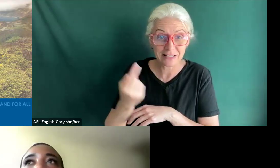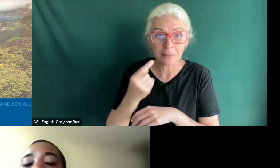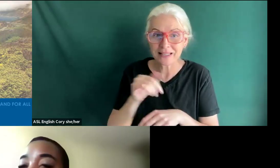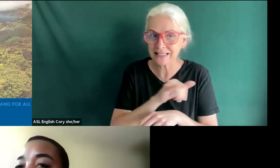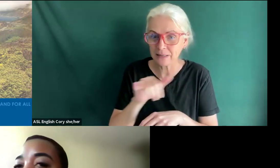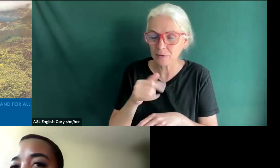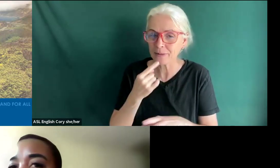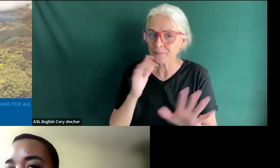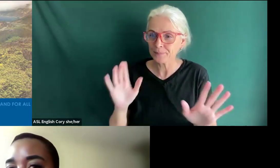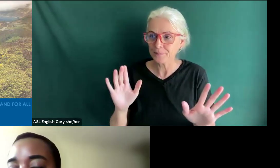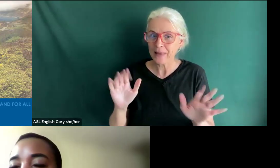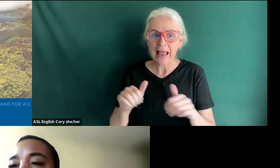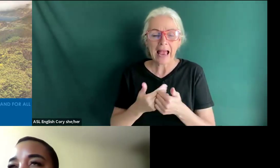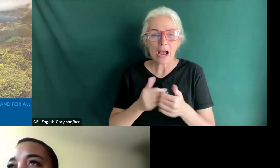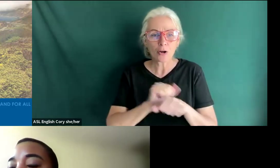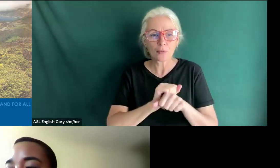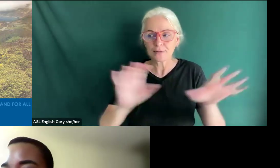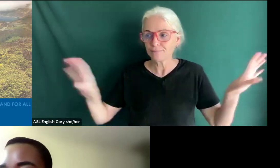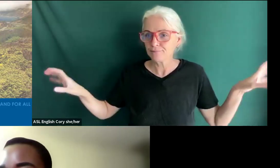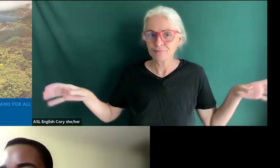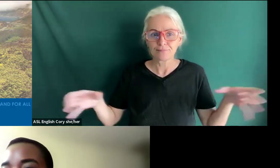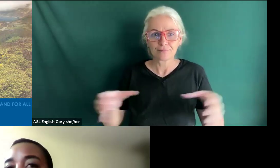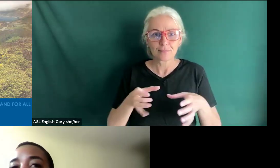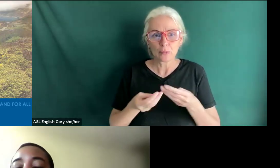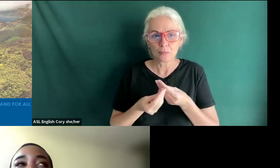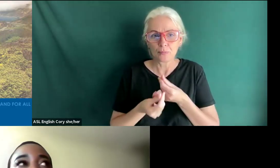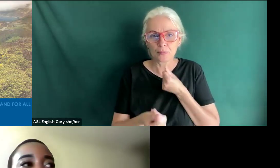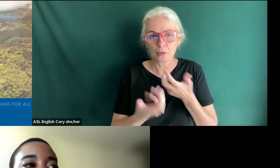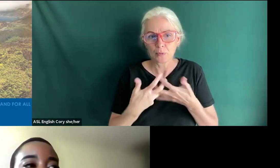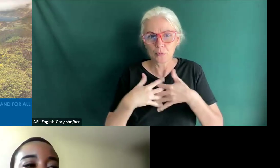so we were like, hey, how can we work together and be a lot more strategic. So that way, we're being